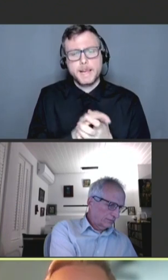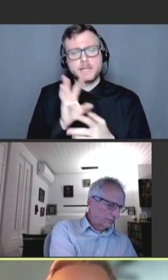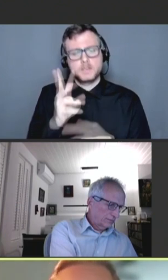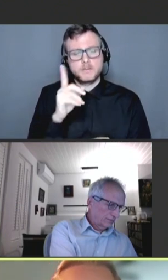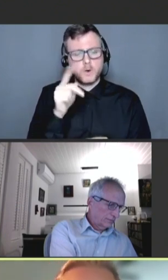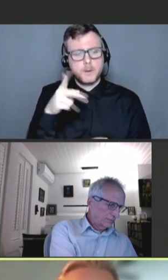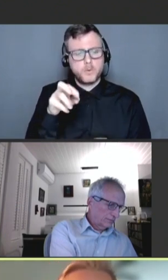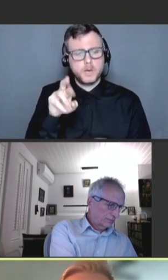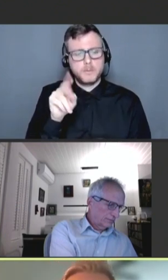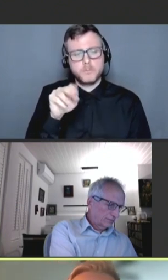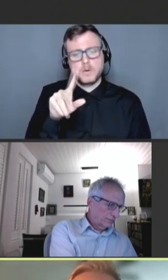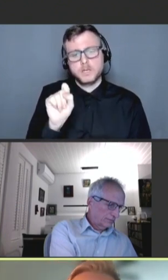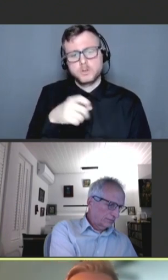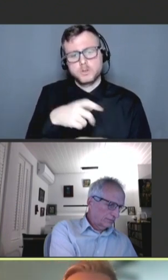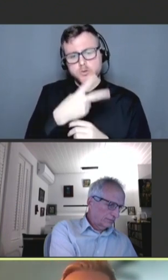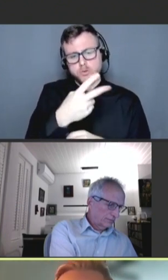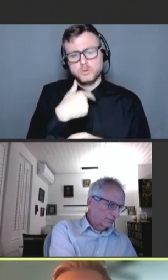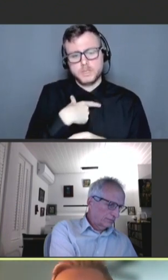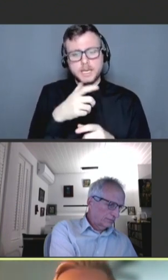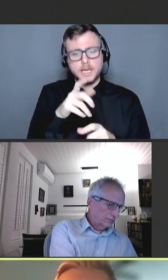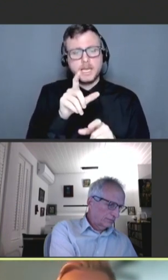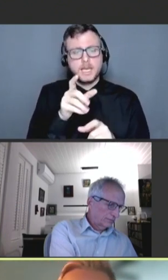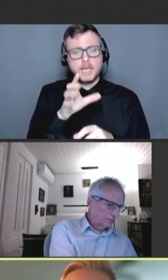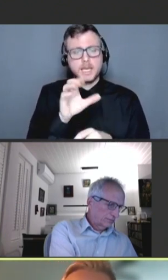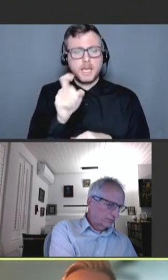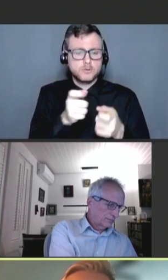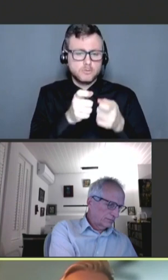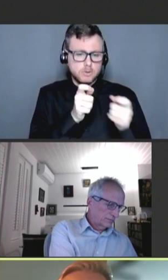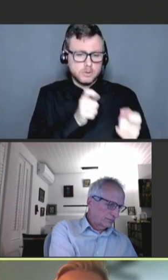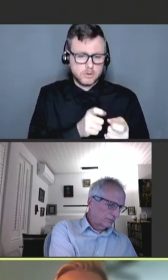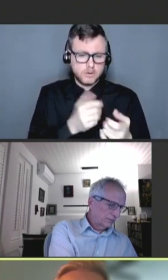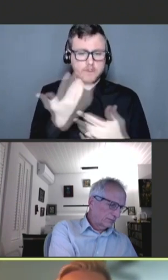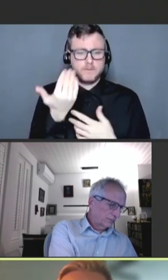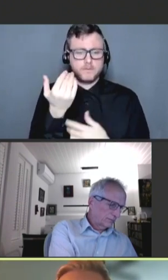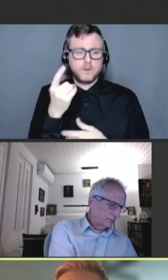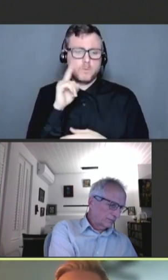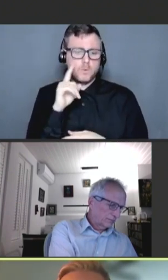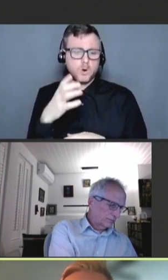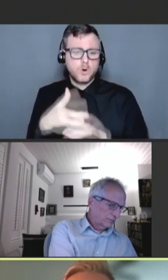control design, and 15 were cohort studies with six using a cross-sectional design, and nine a